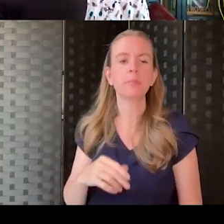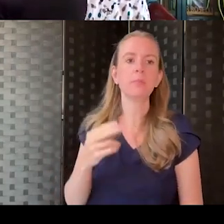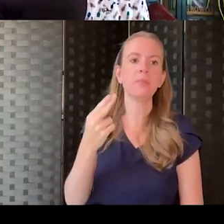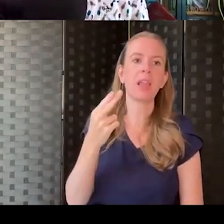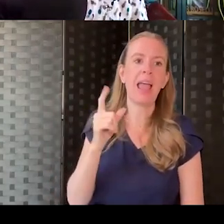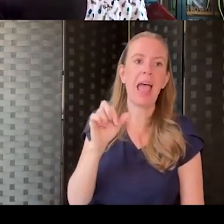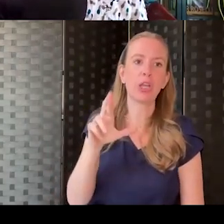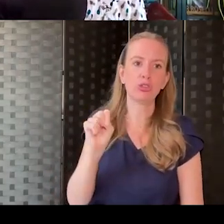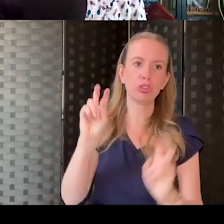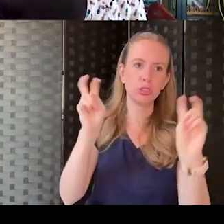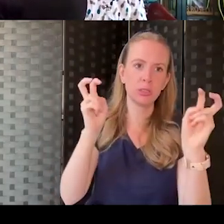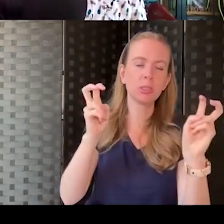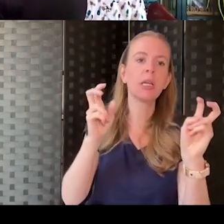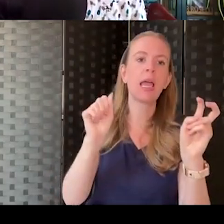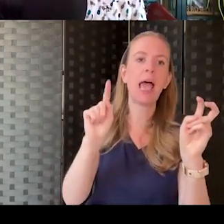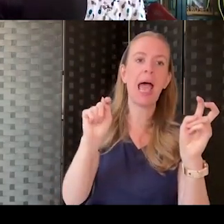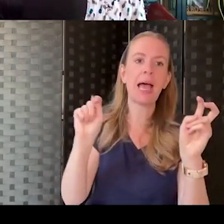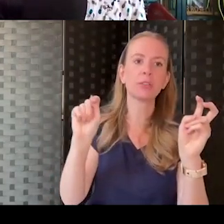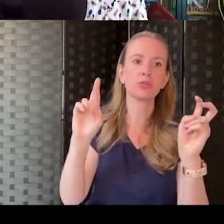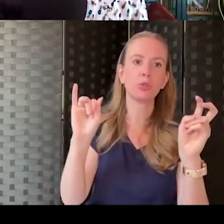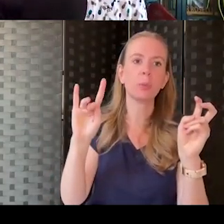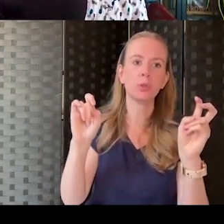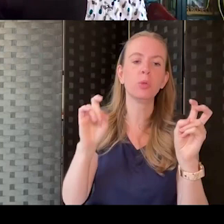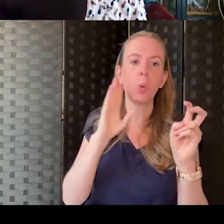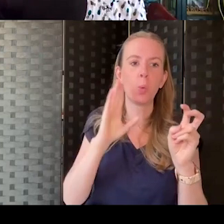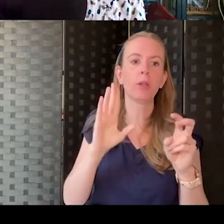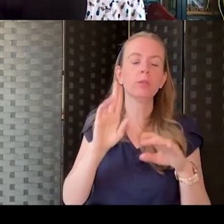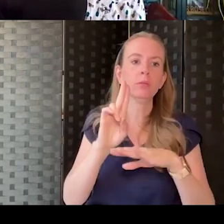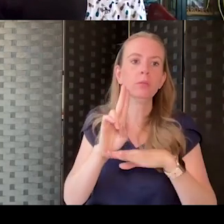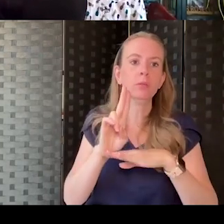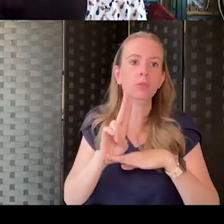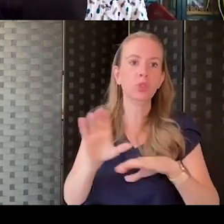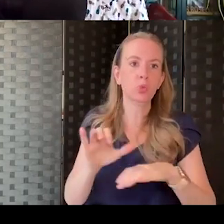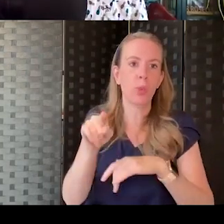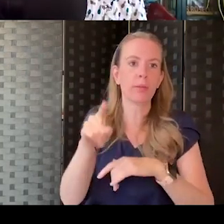this. It associates spanning cells with a header or more than one header. What you do